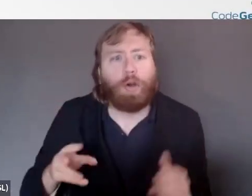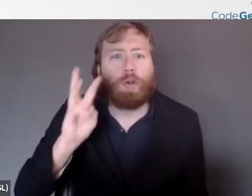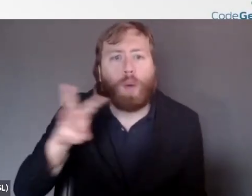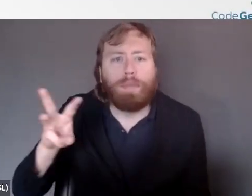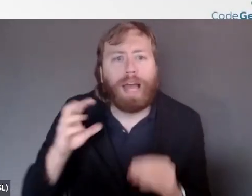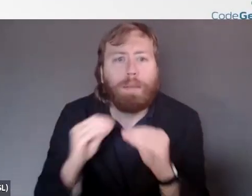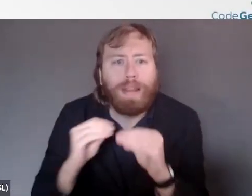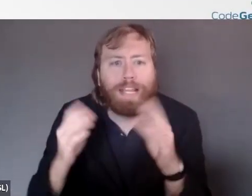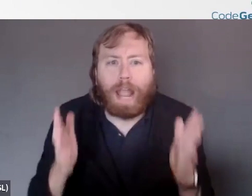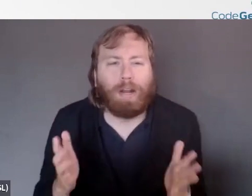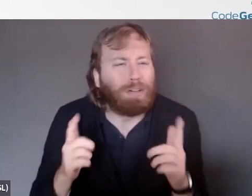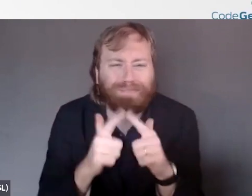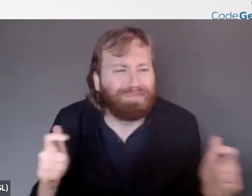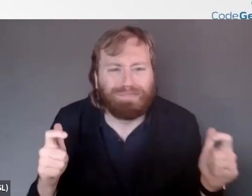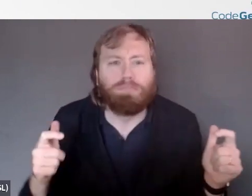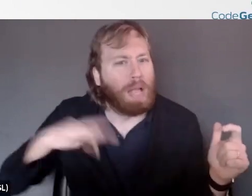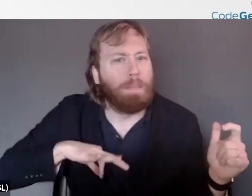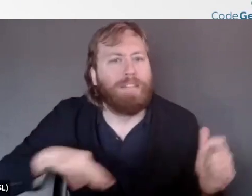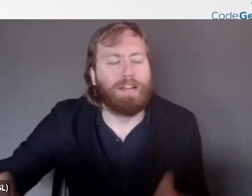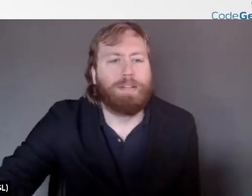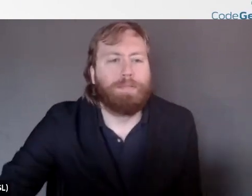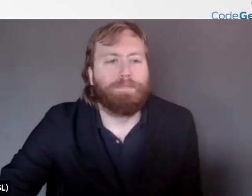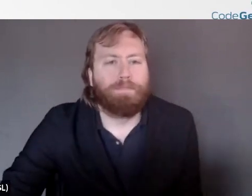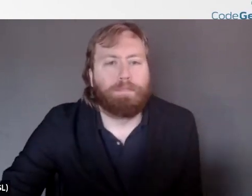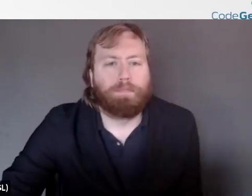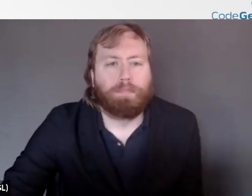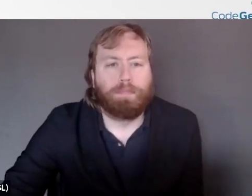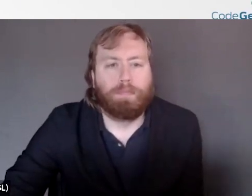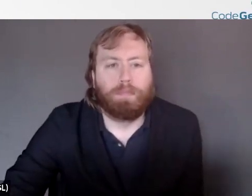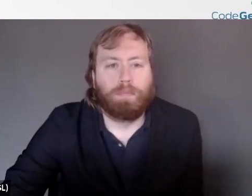With the keyboard, what should you test on the website? I will demonstrate some of this.